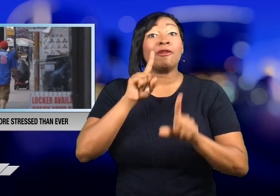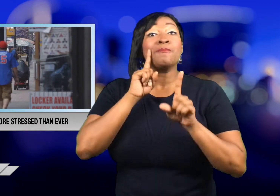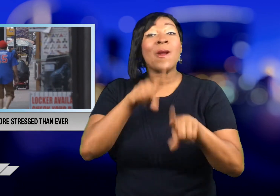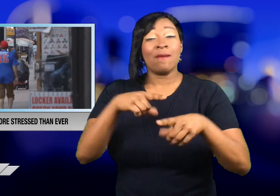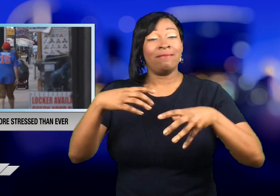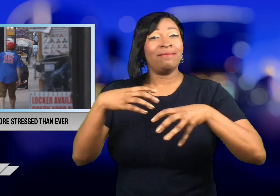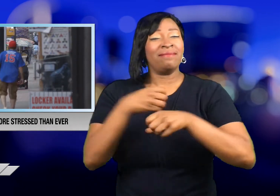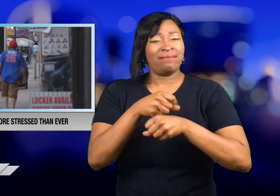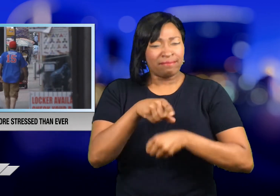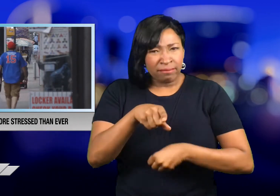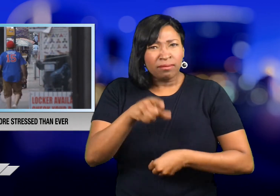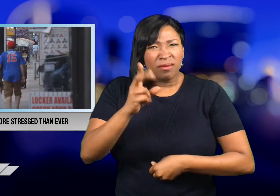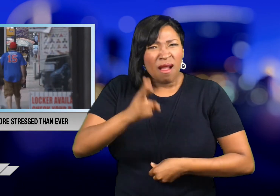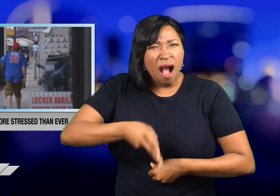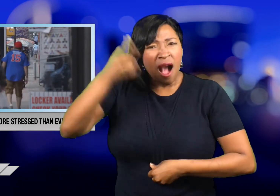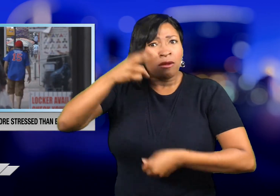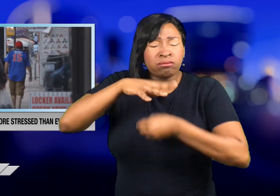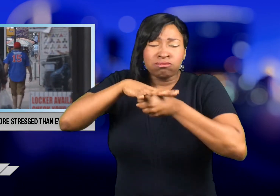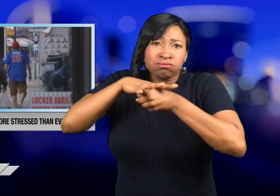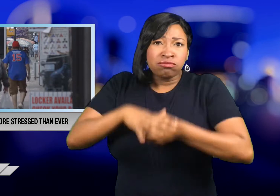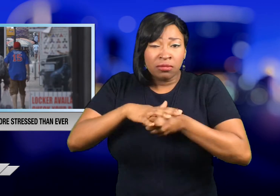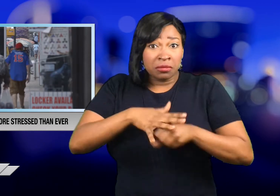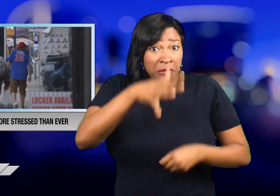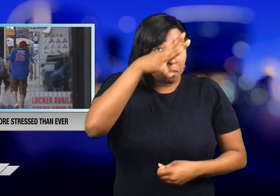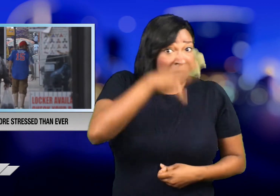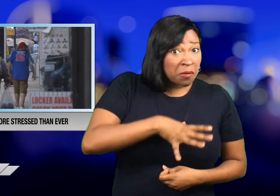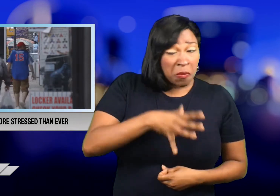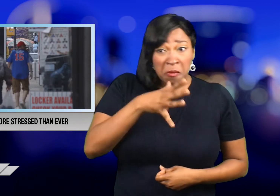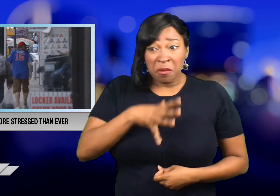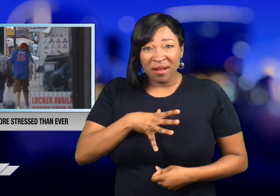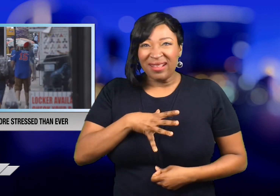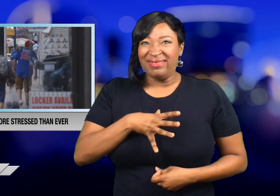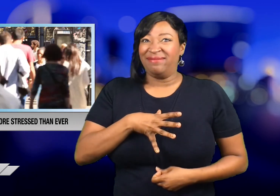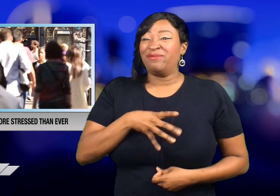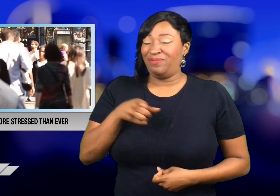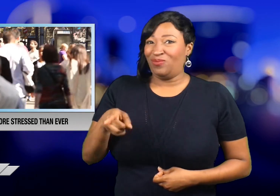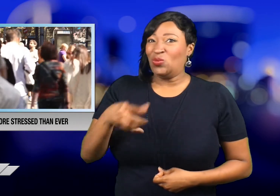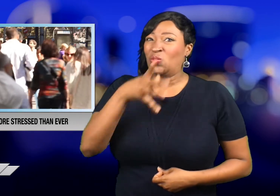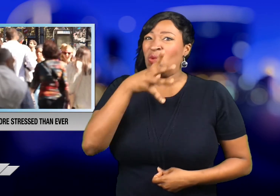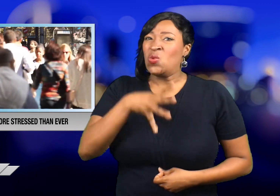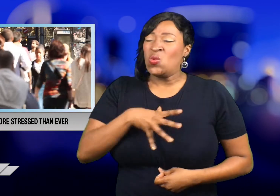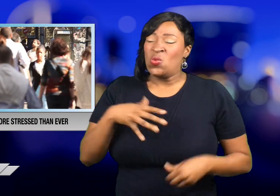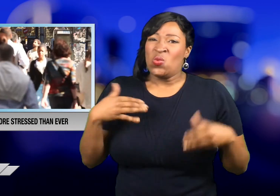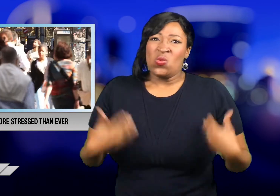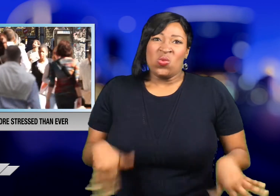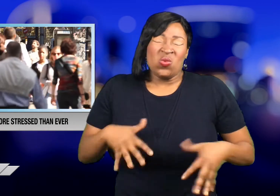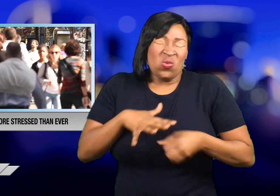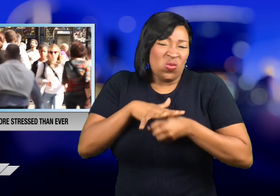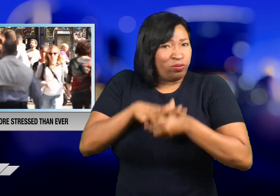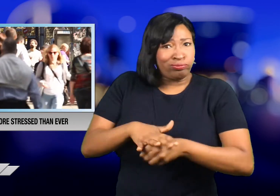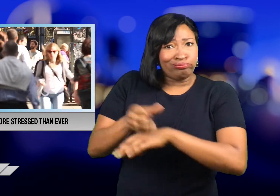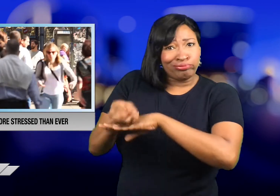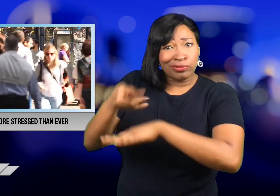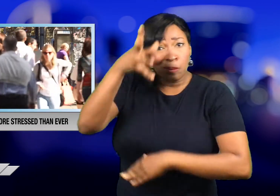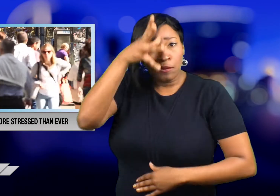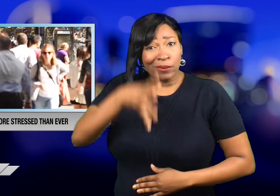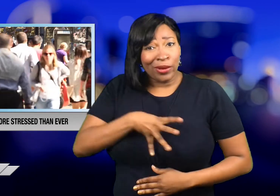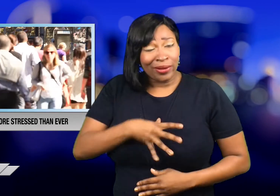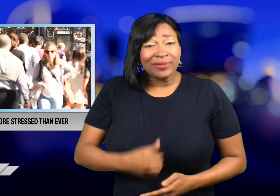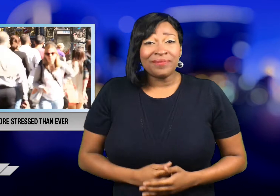Women reported higher levels of stress than men. The report also found